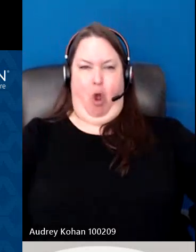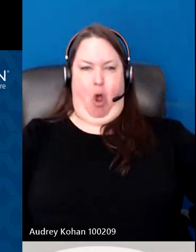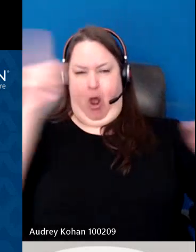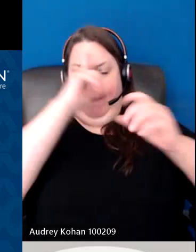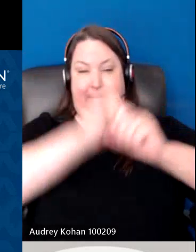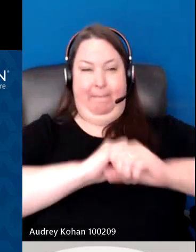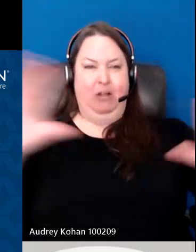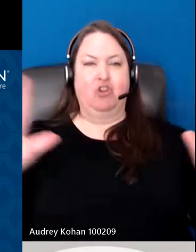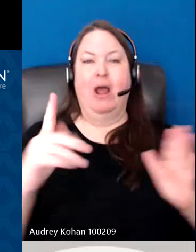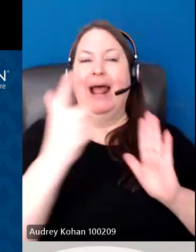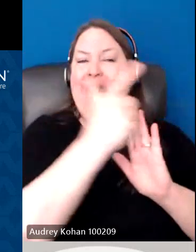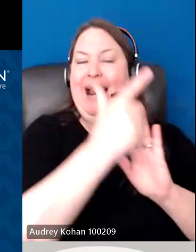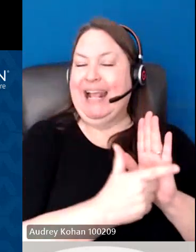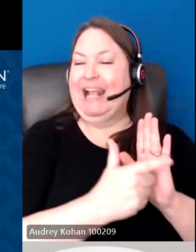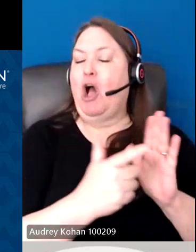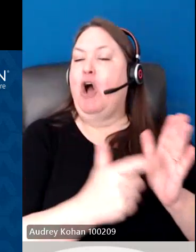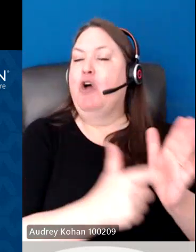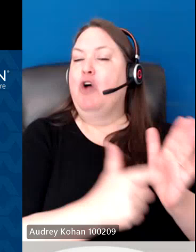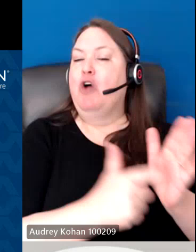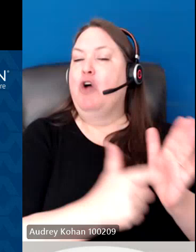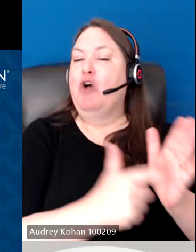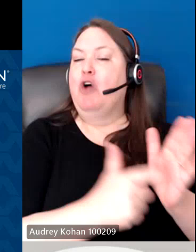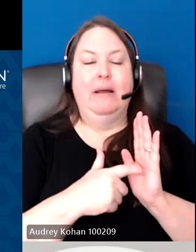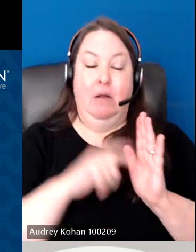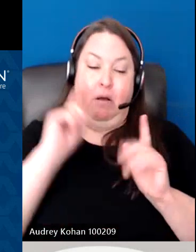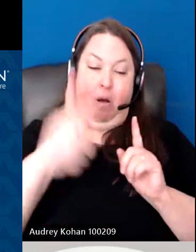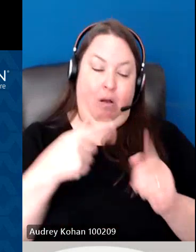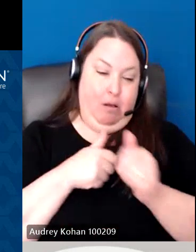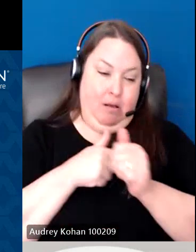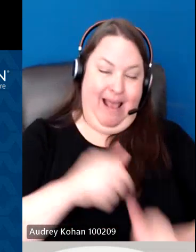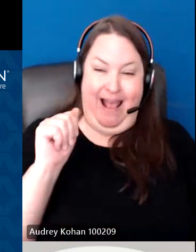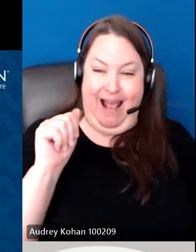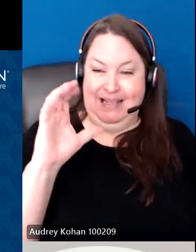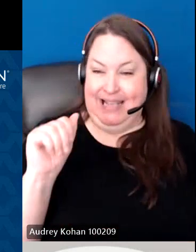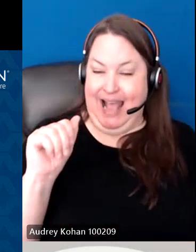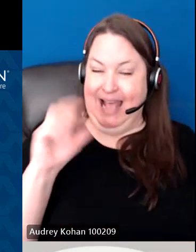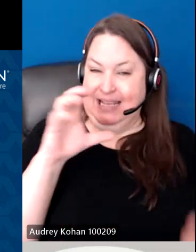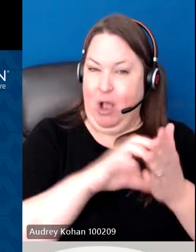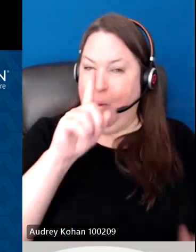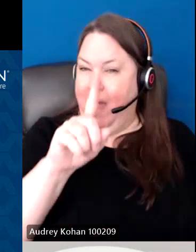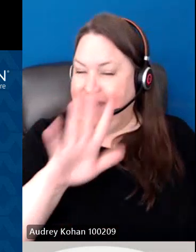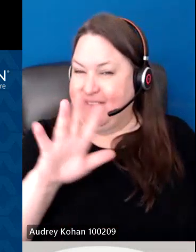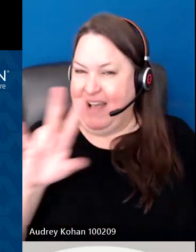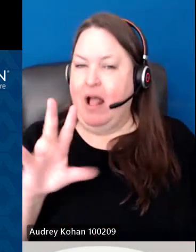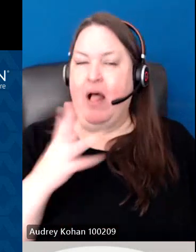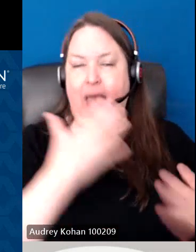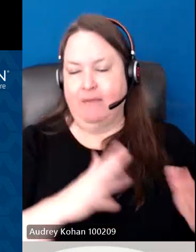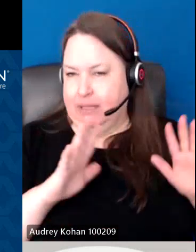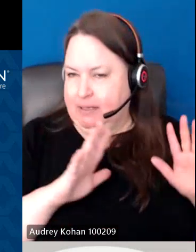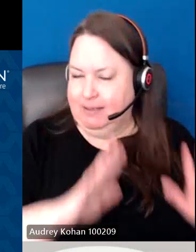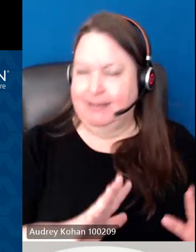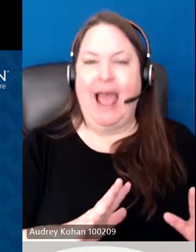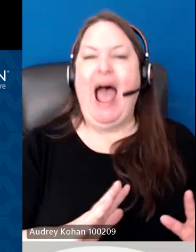regulatory requirements are not solely based on the ACA section 1557 thankfully uh there are many